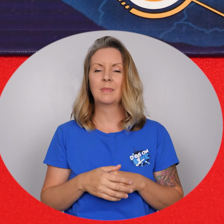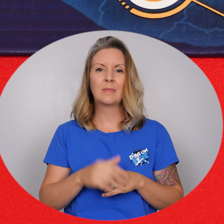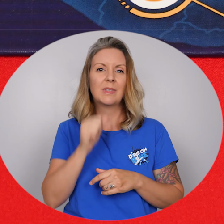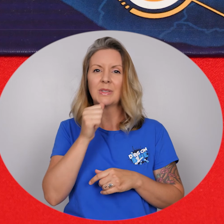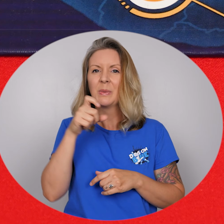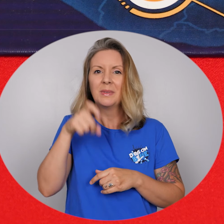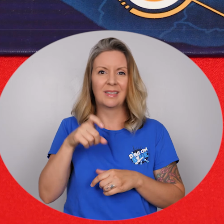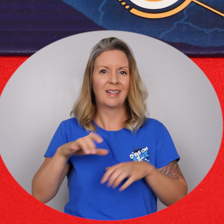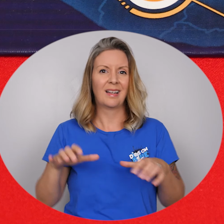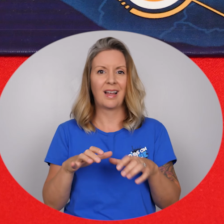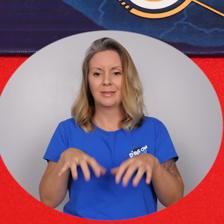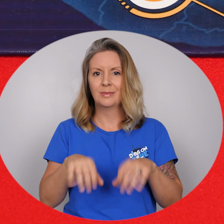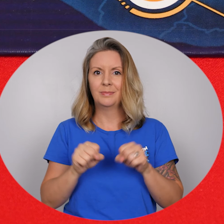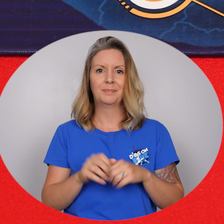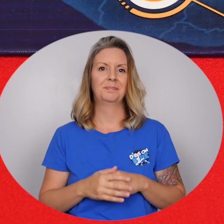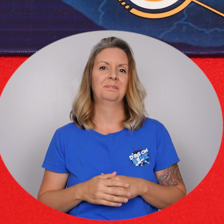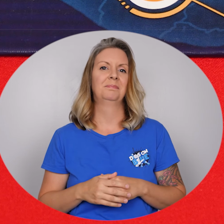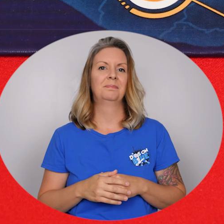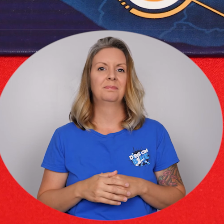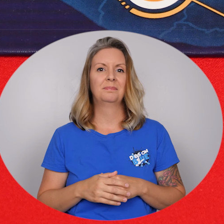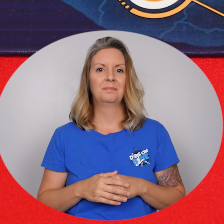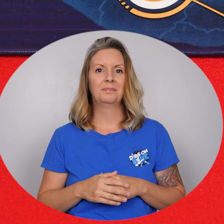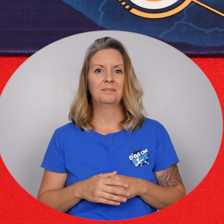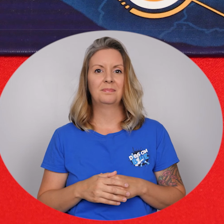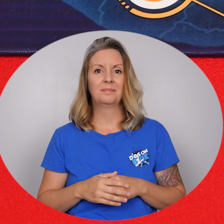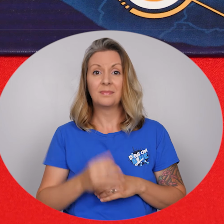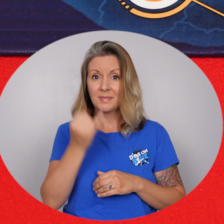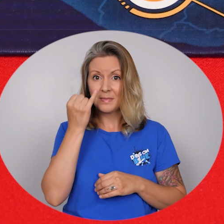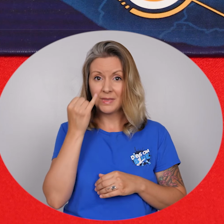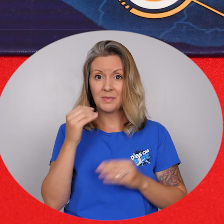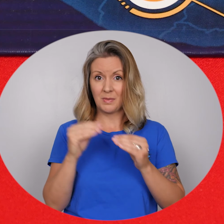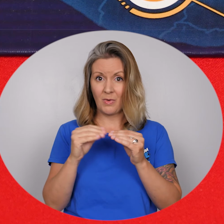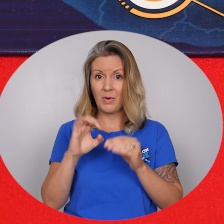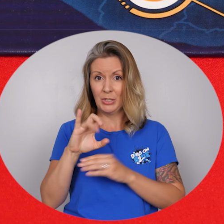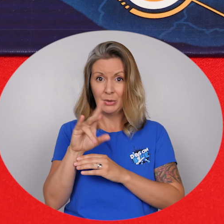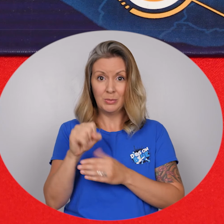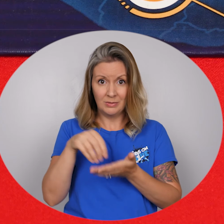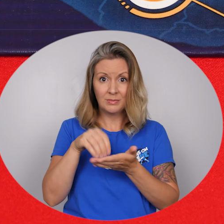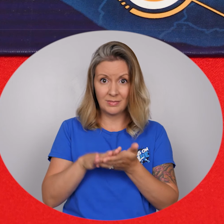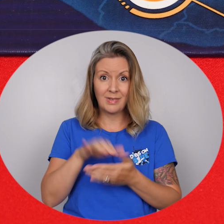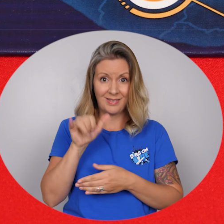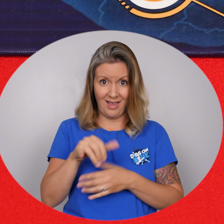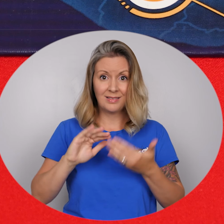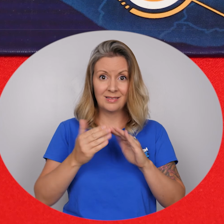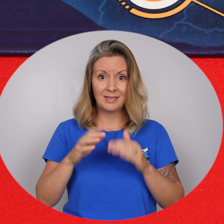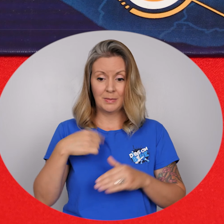removes all cubes of that color without spending an action. With the cure found this also means